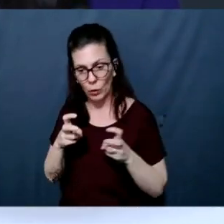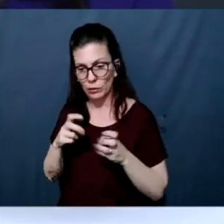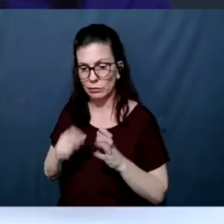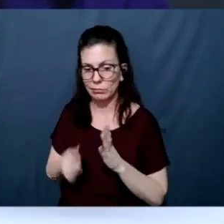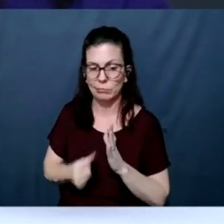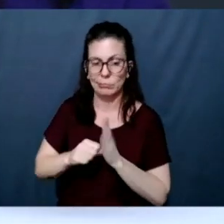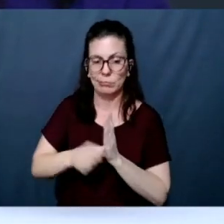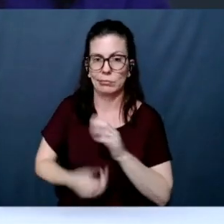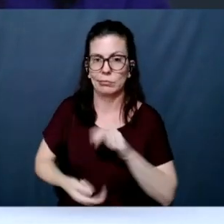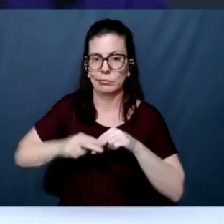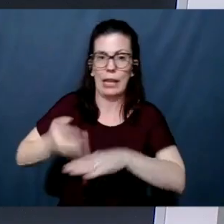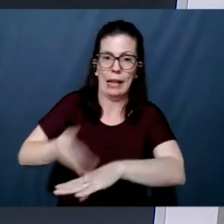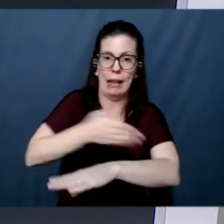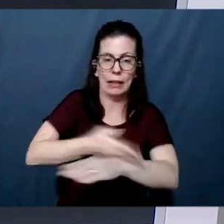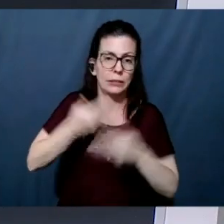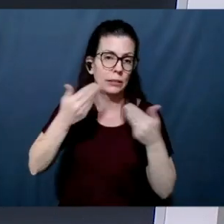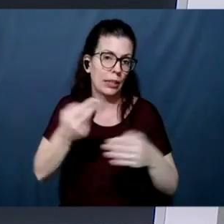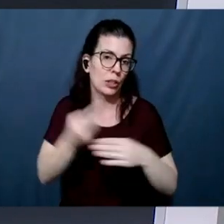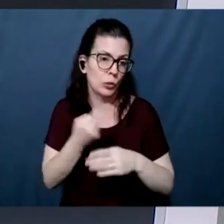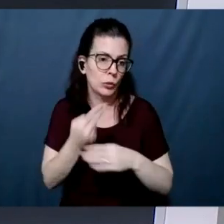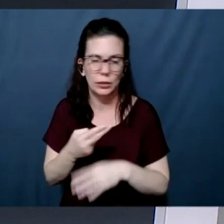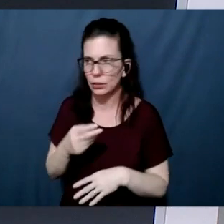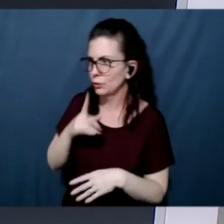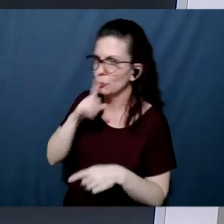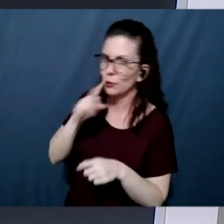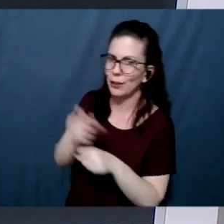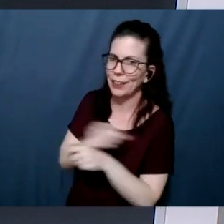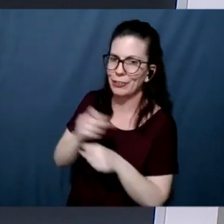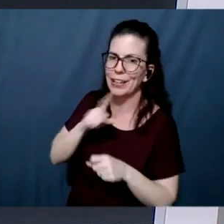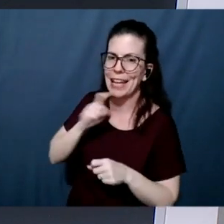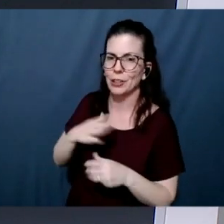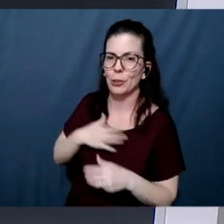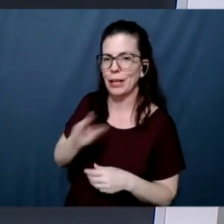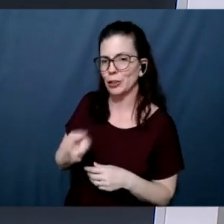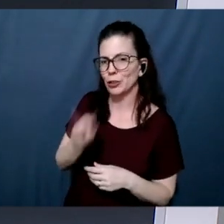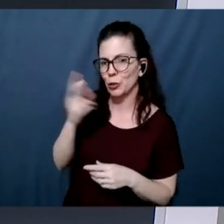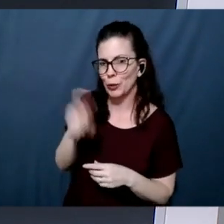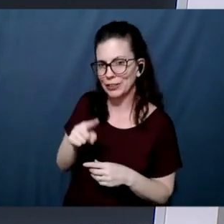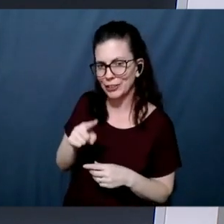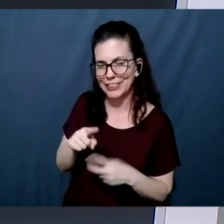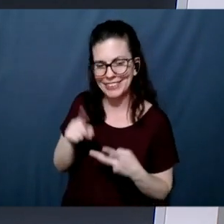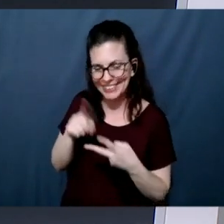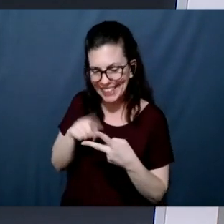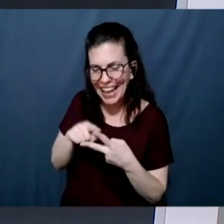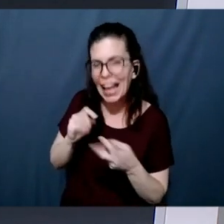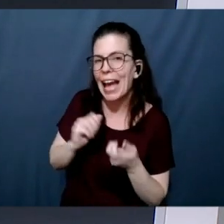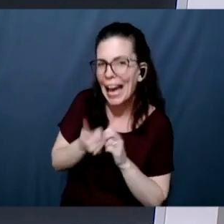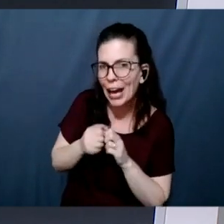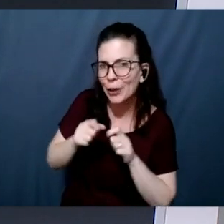So you literally just answered the two questions I had in my mind, which is how are these getting distributed which sounds like GitHub.